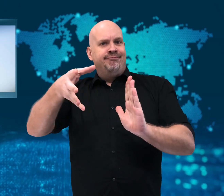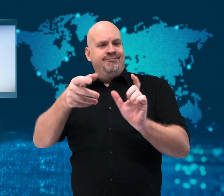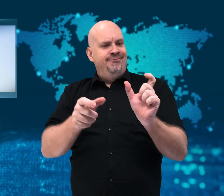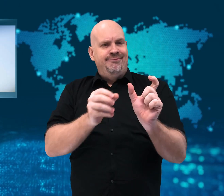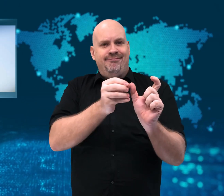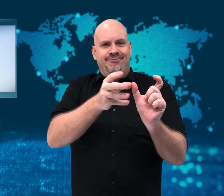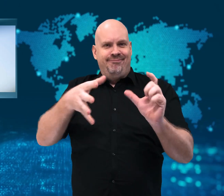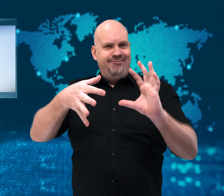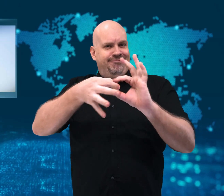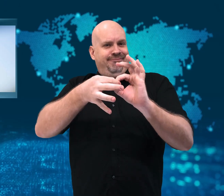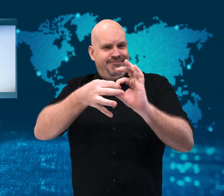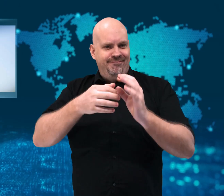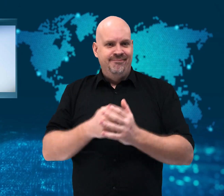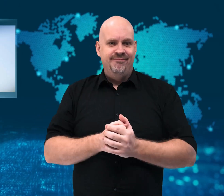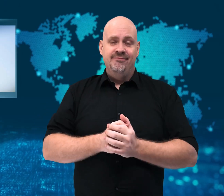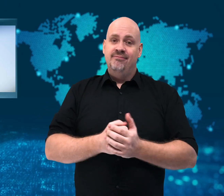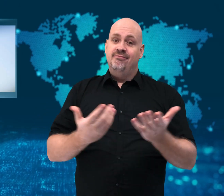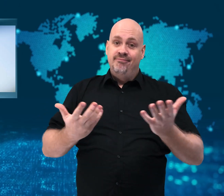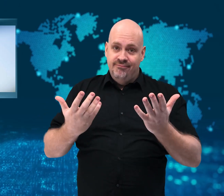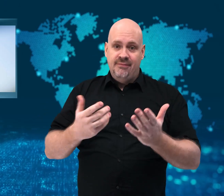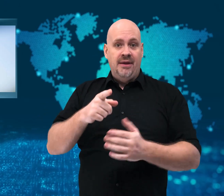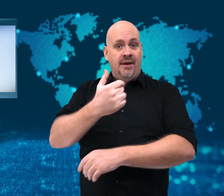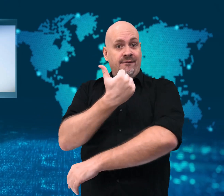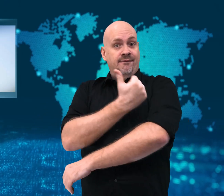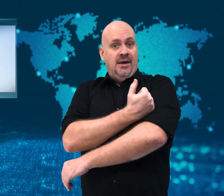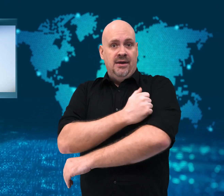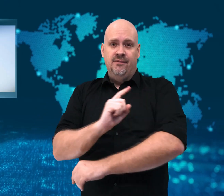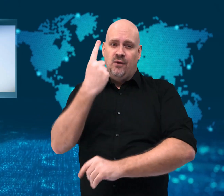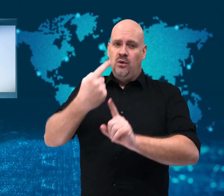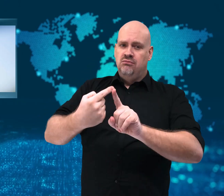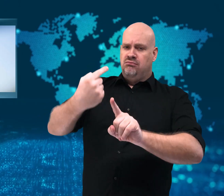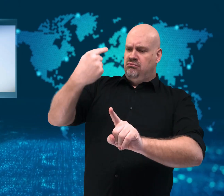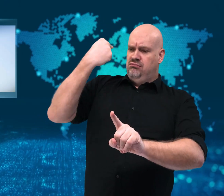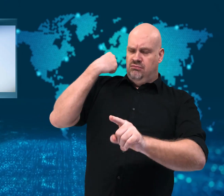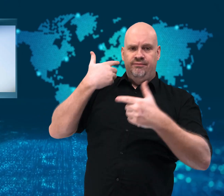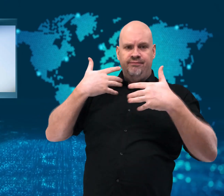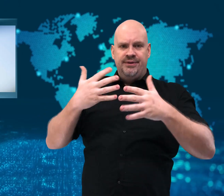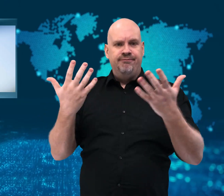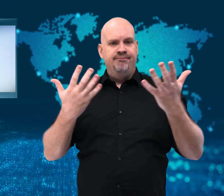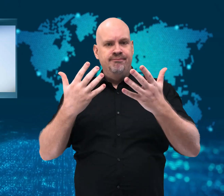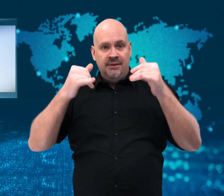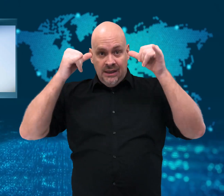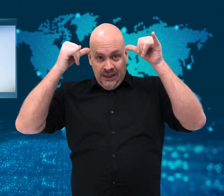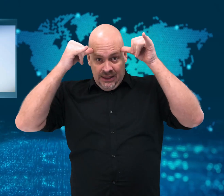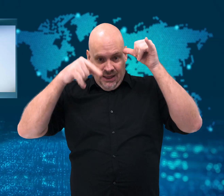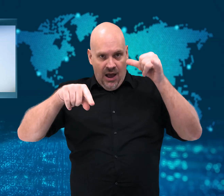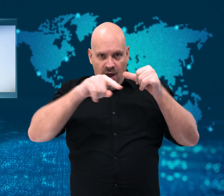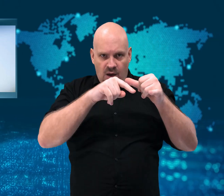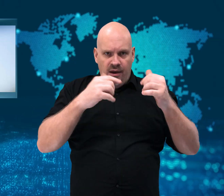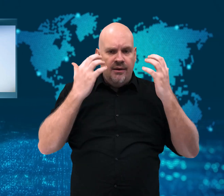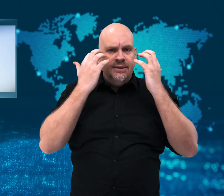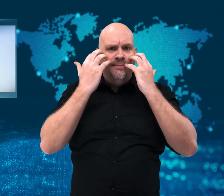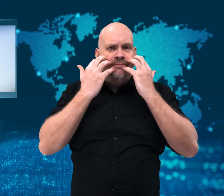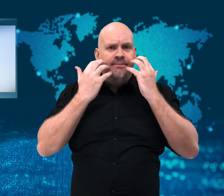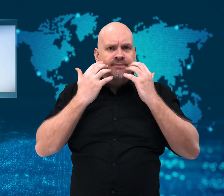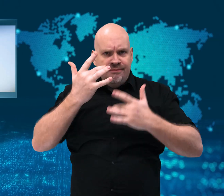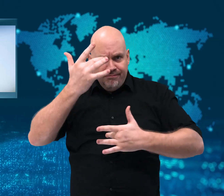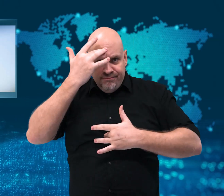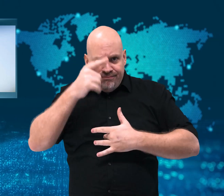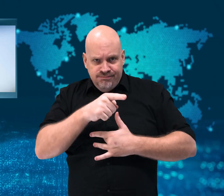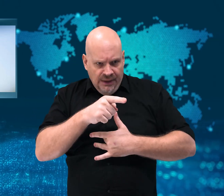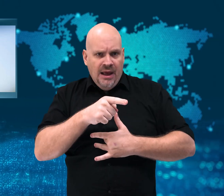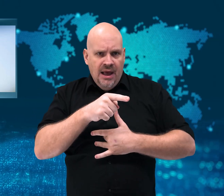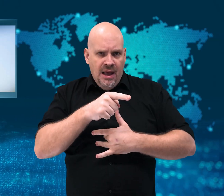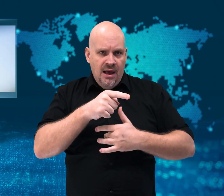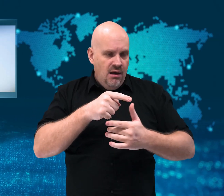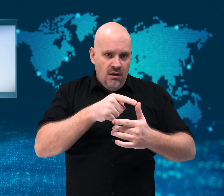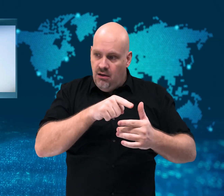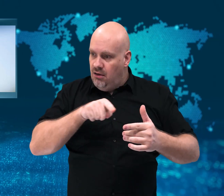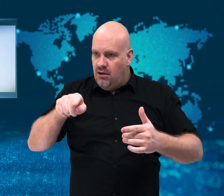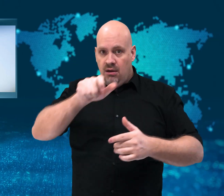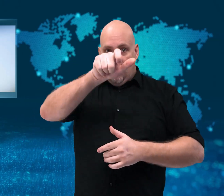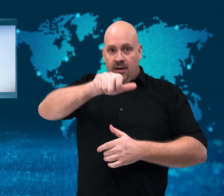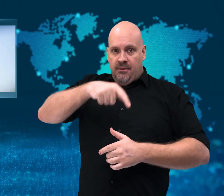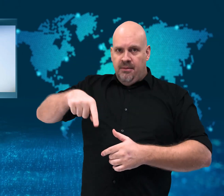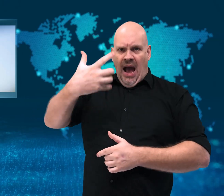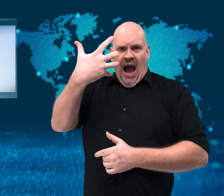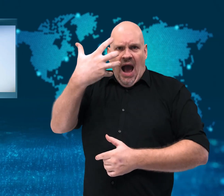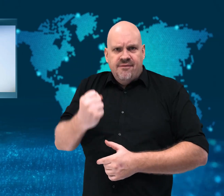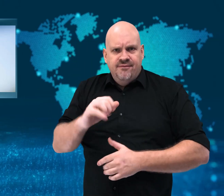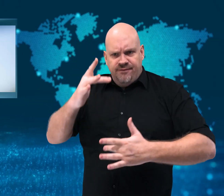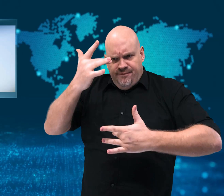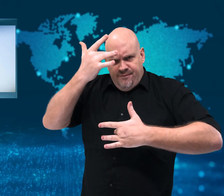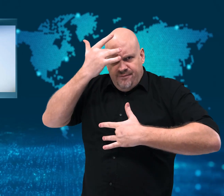because vaccines were originally shots of cowpox that scientists